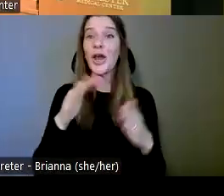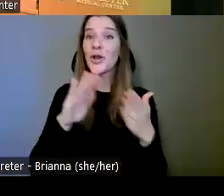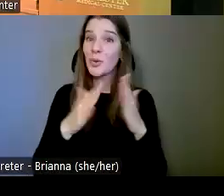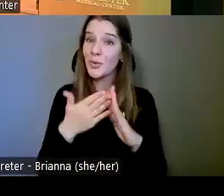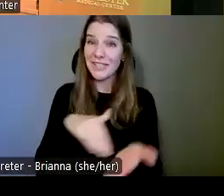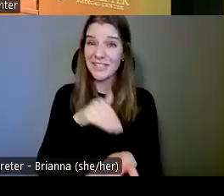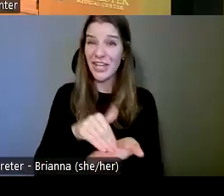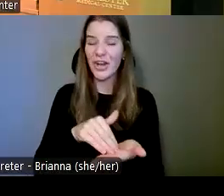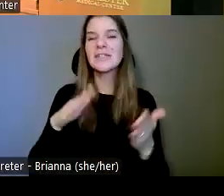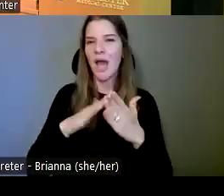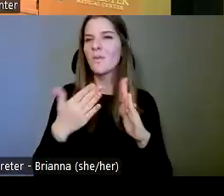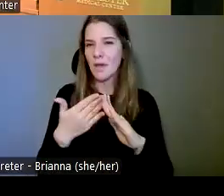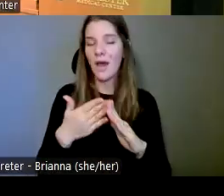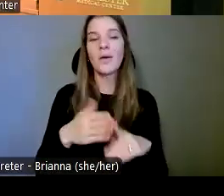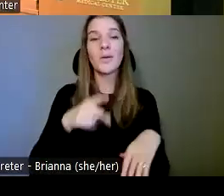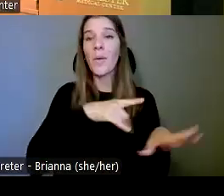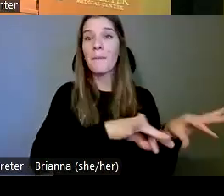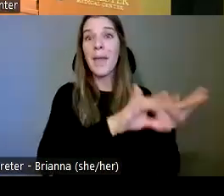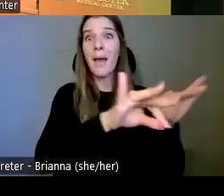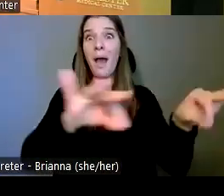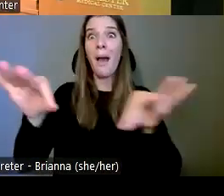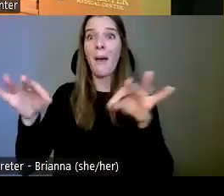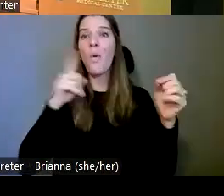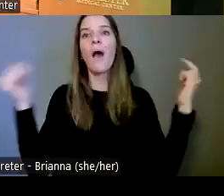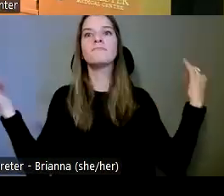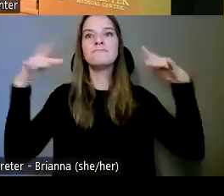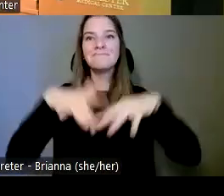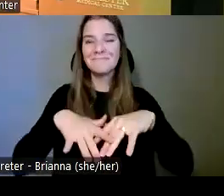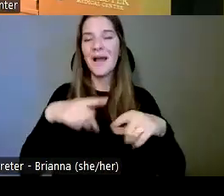bring them in. They'll have dominoes, they'll have games, they have walking club, exercise groups,